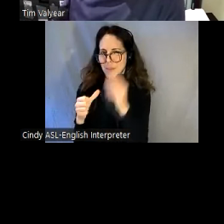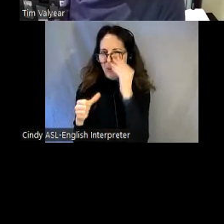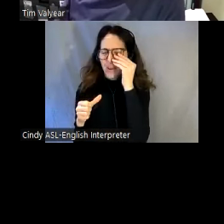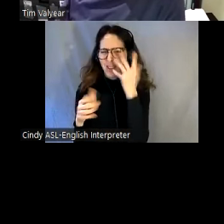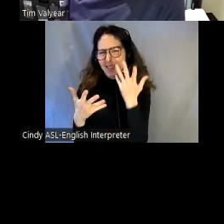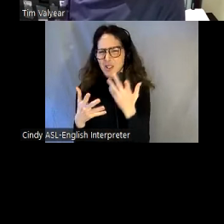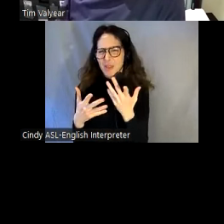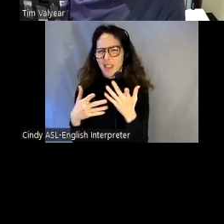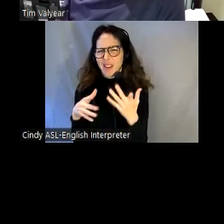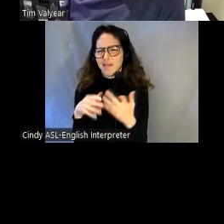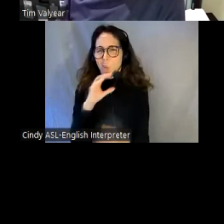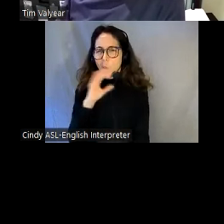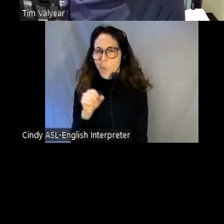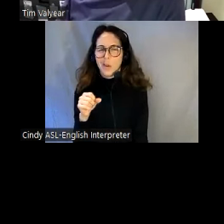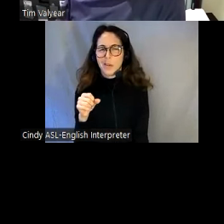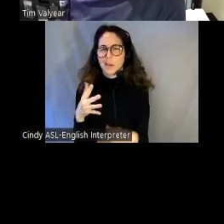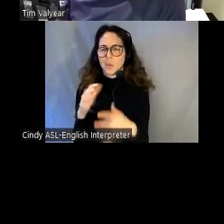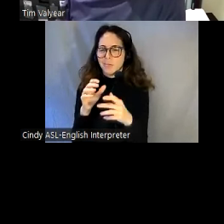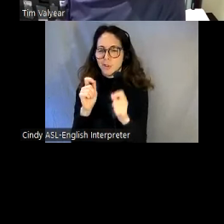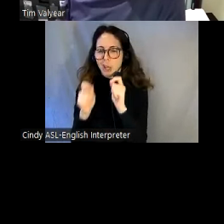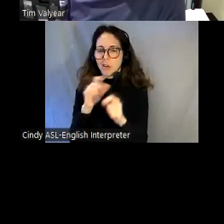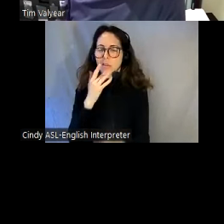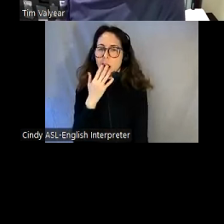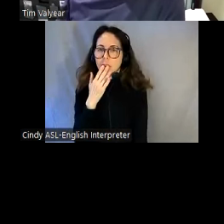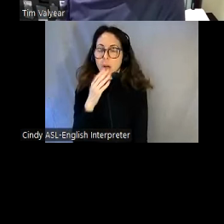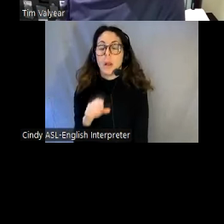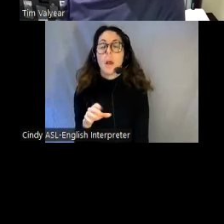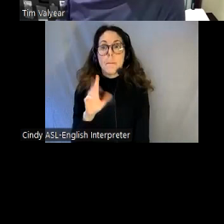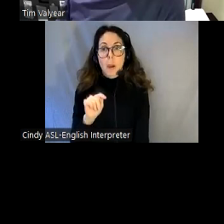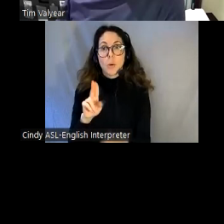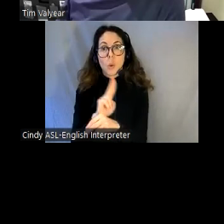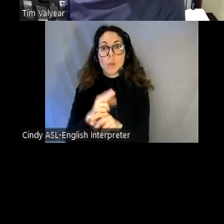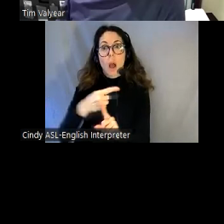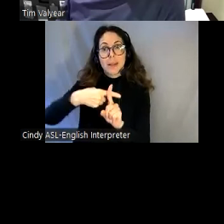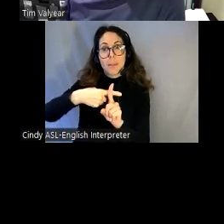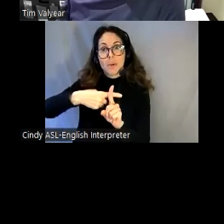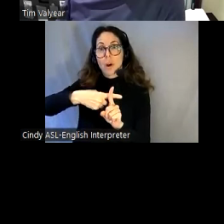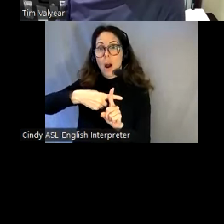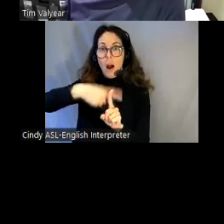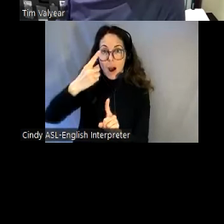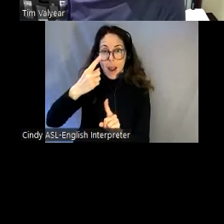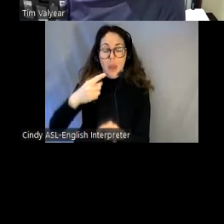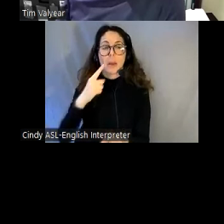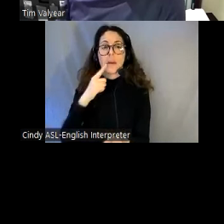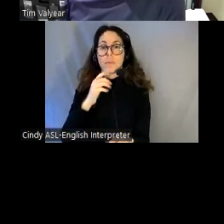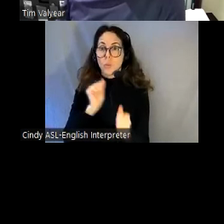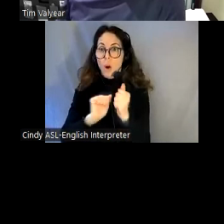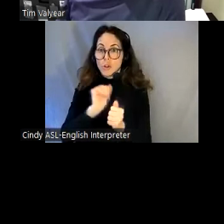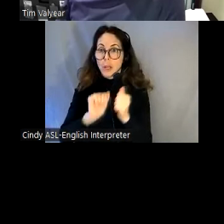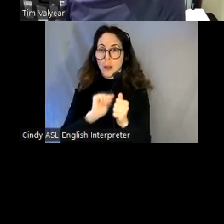paper towels, we can throw those in the garbage. If you can't, make sure they're cloths you don't care about.